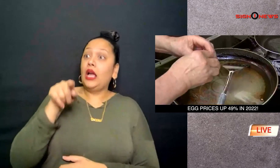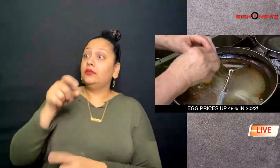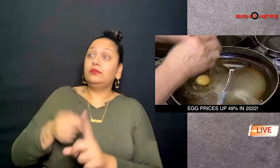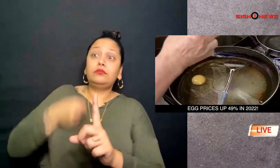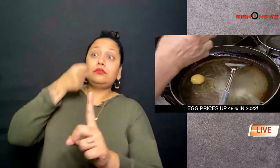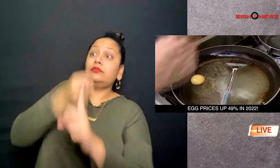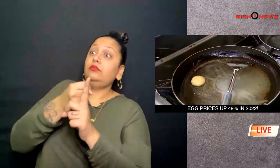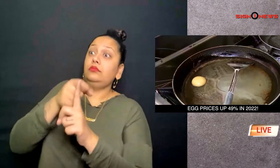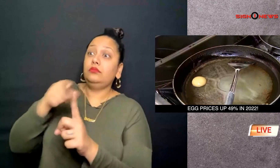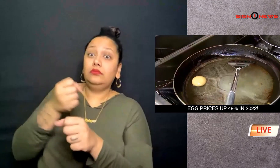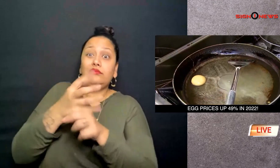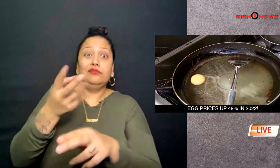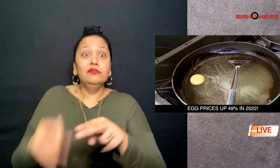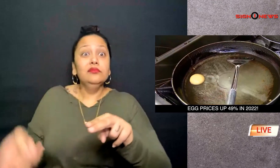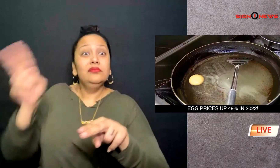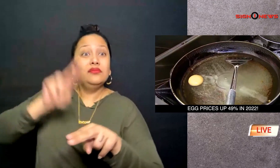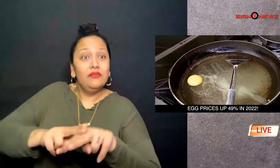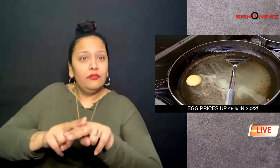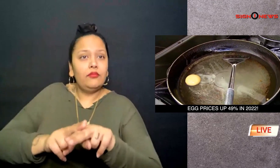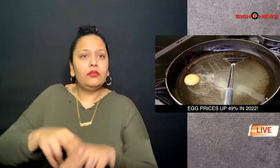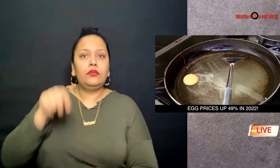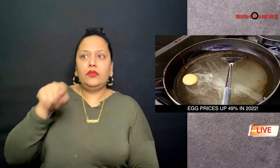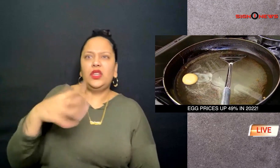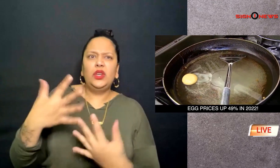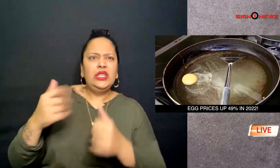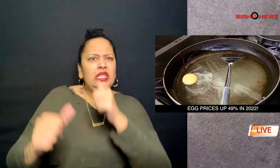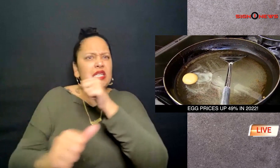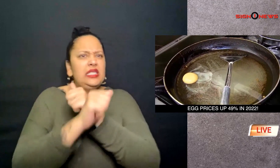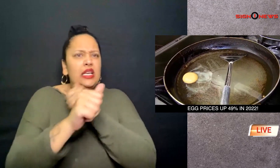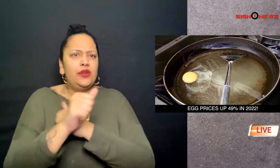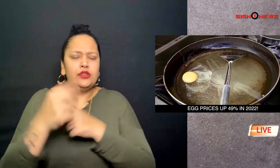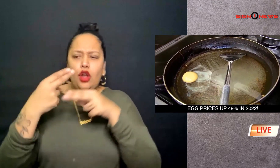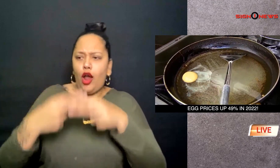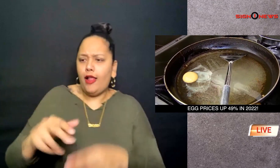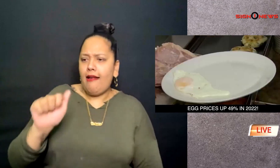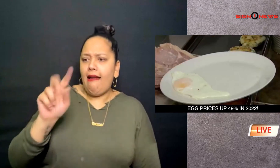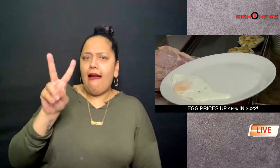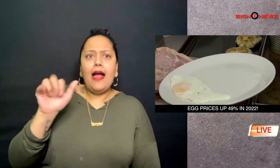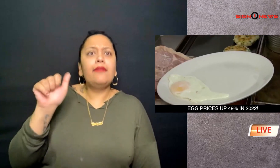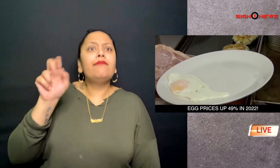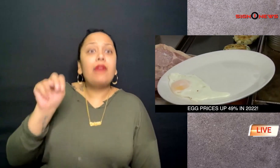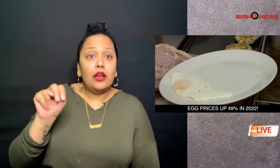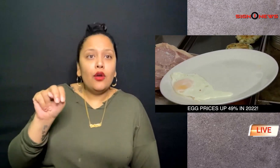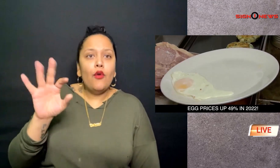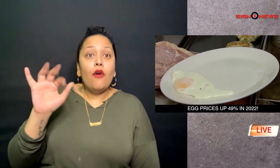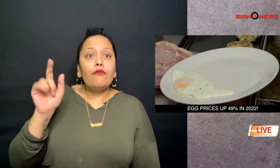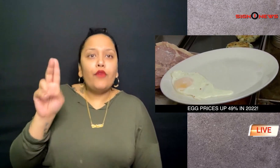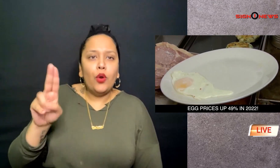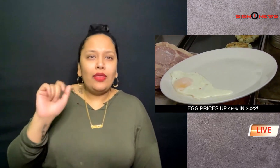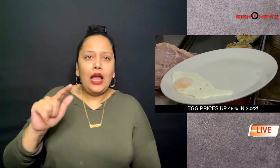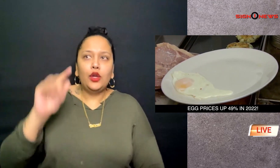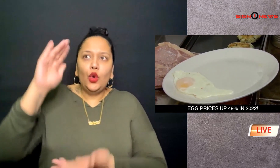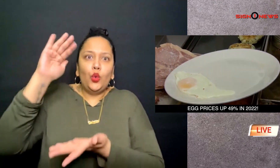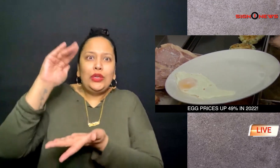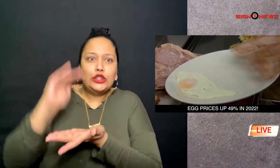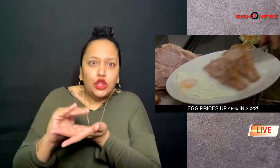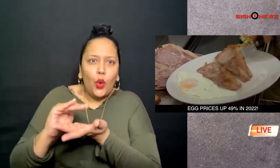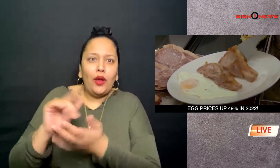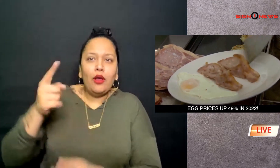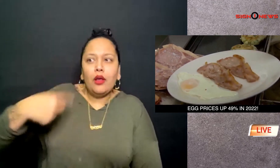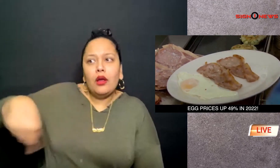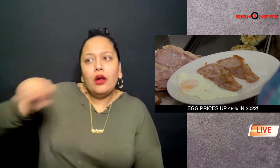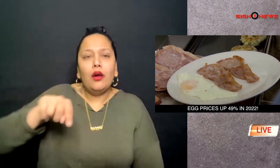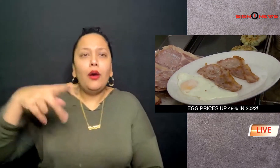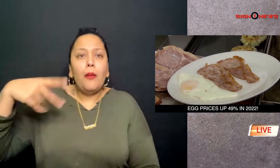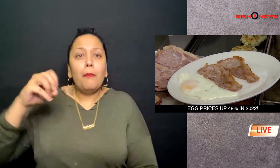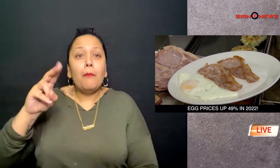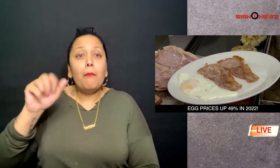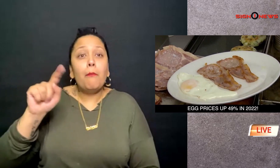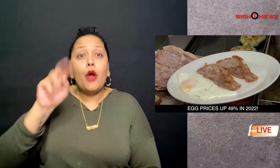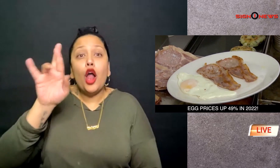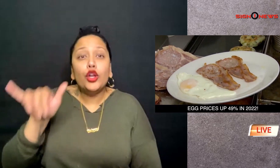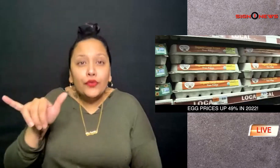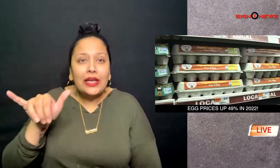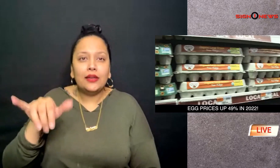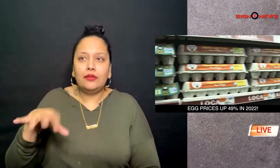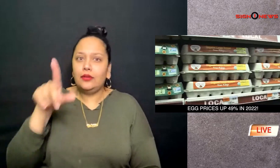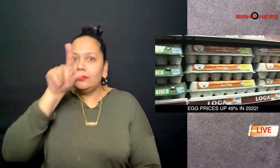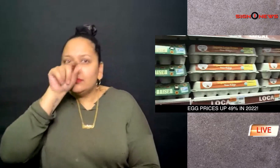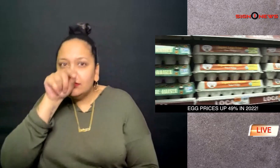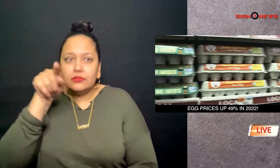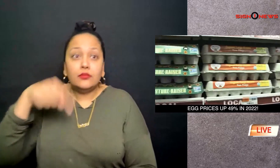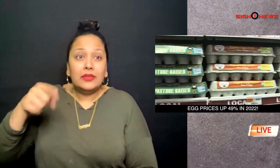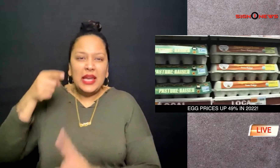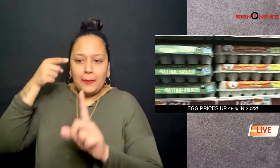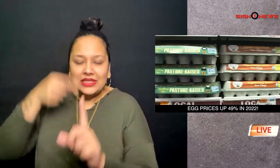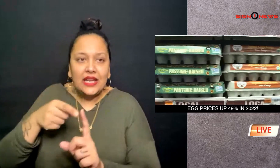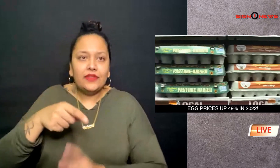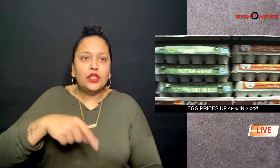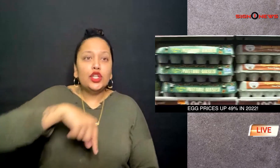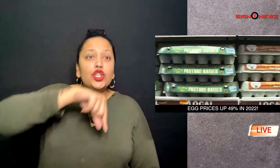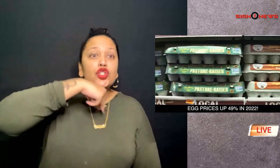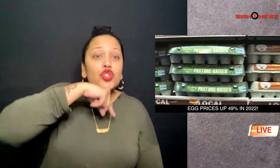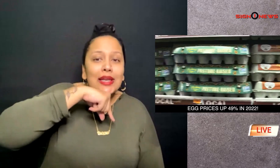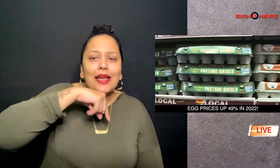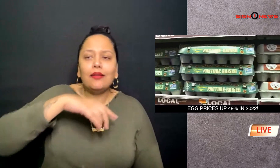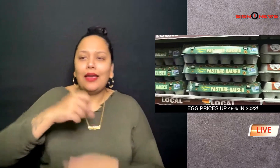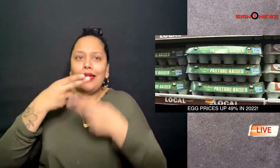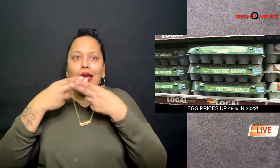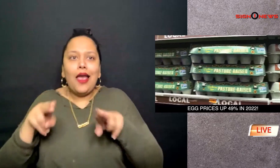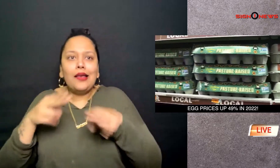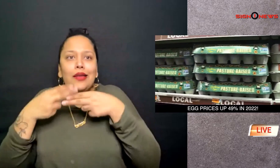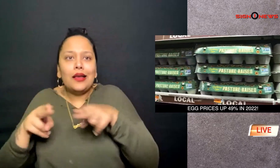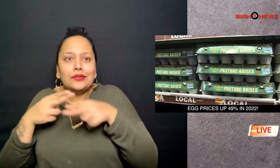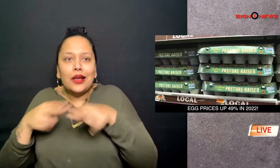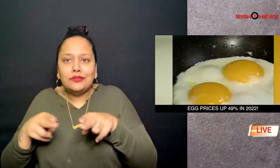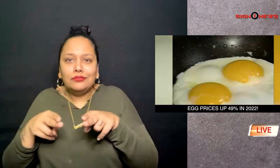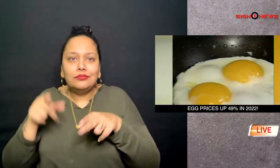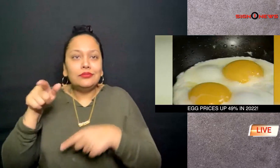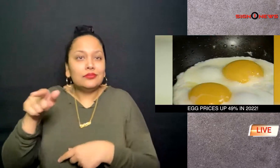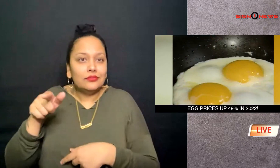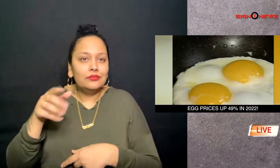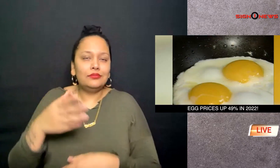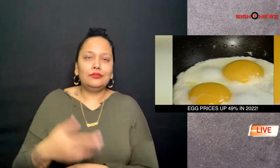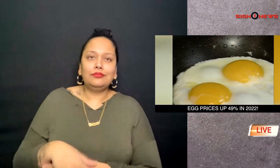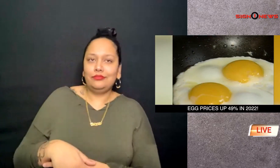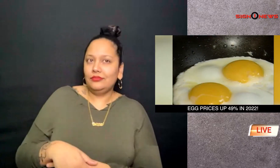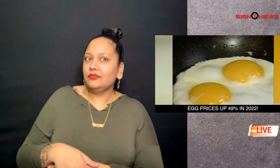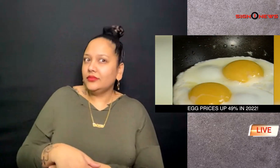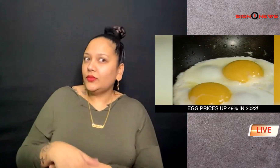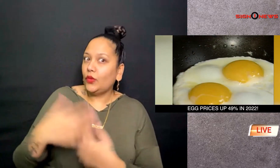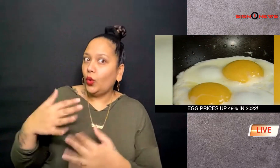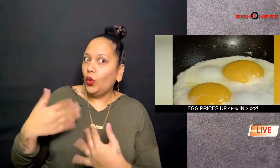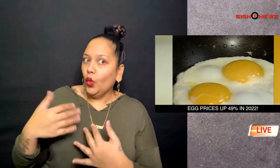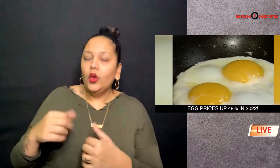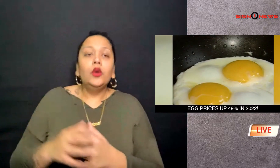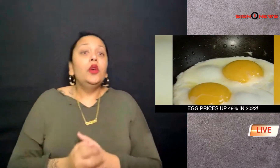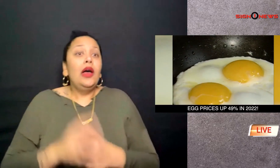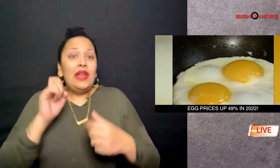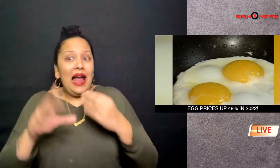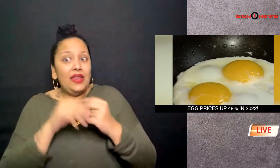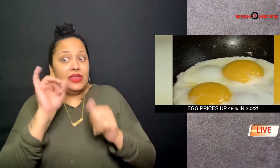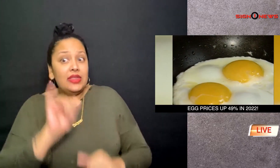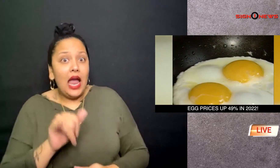a deadly avian flu reduced poultry flocks specifically turkeys and egg laying hens